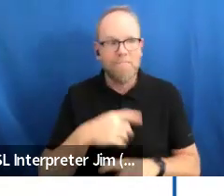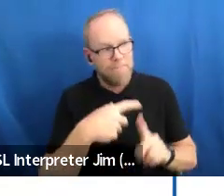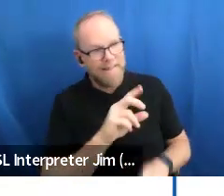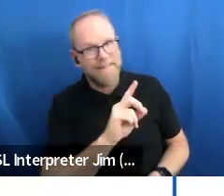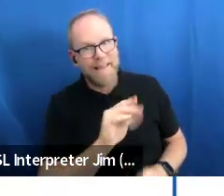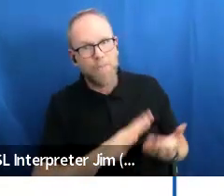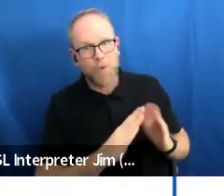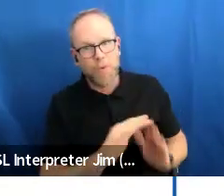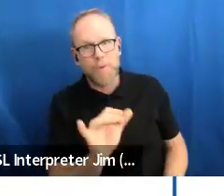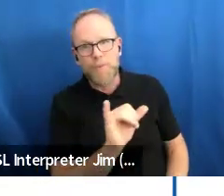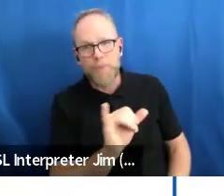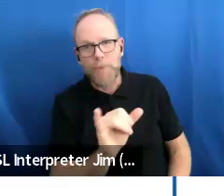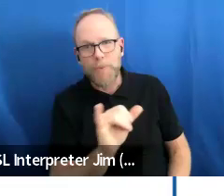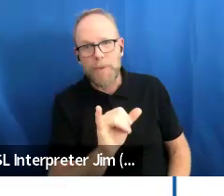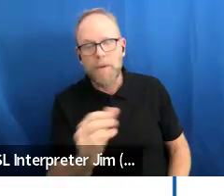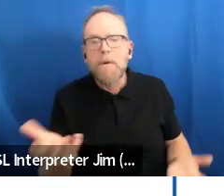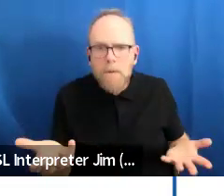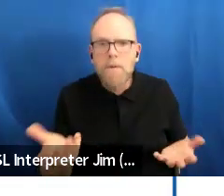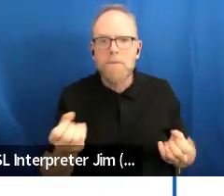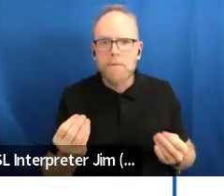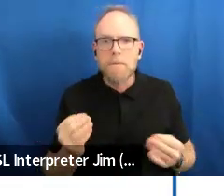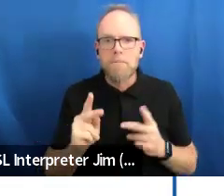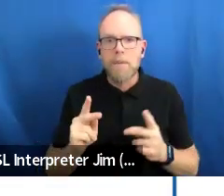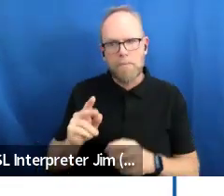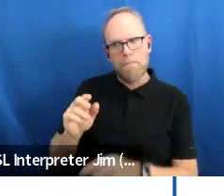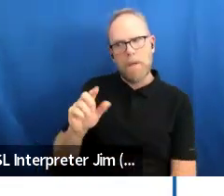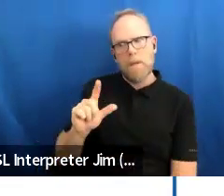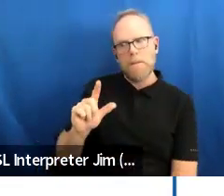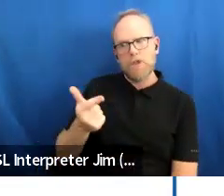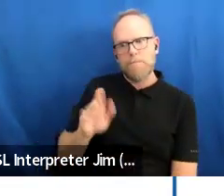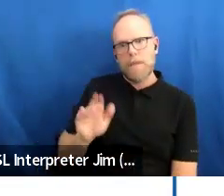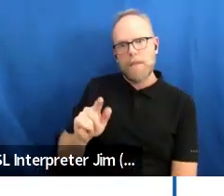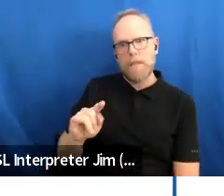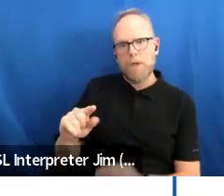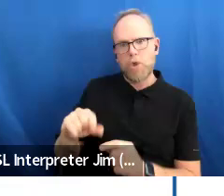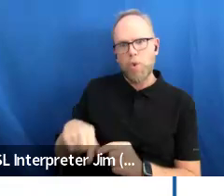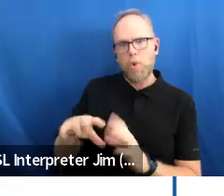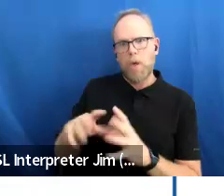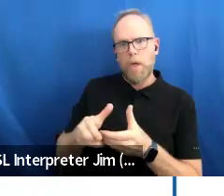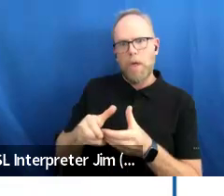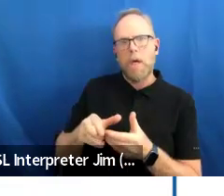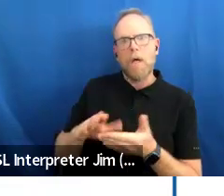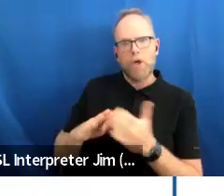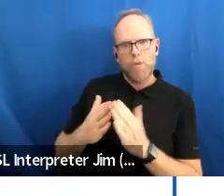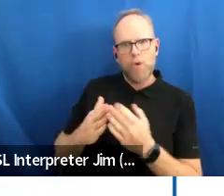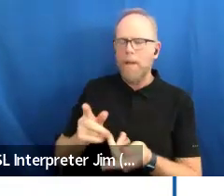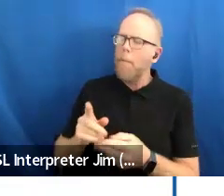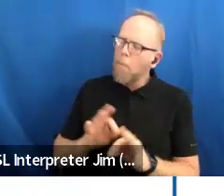And so people within the LGBTQ Community were advocates in the disability rights -- in the